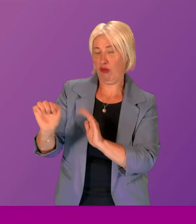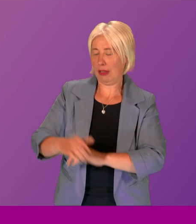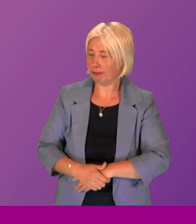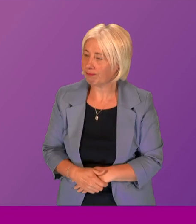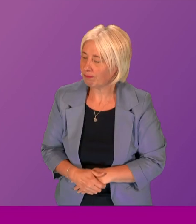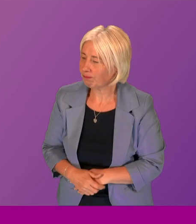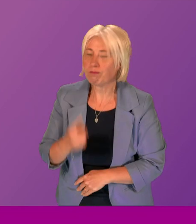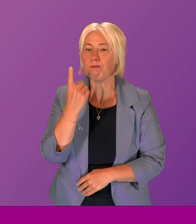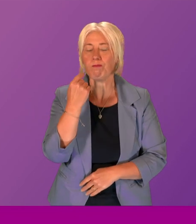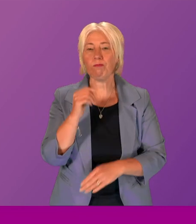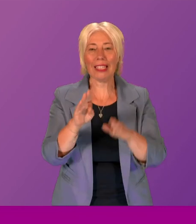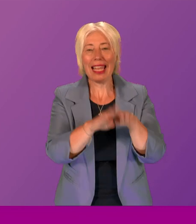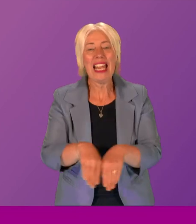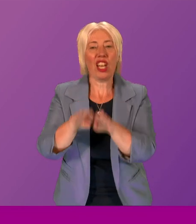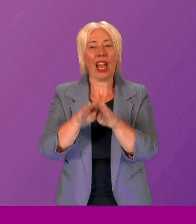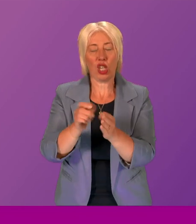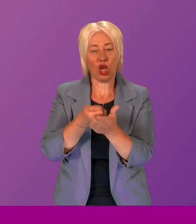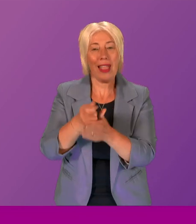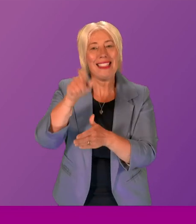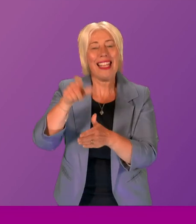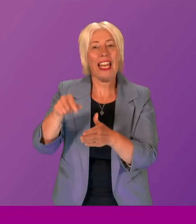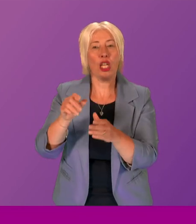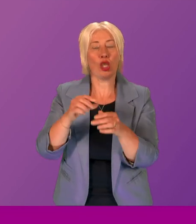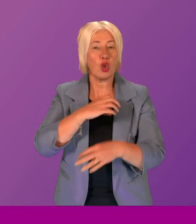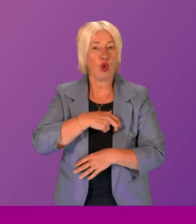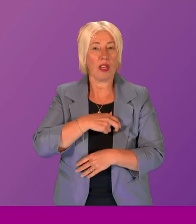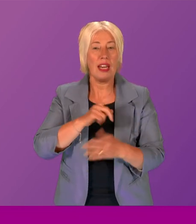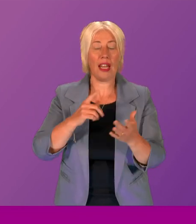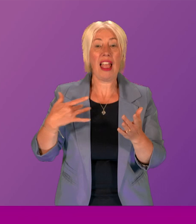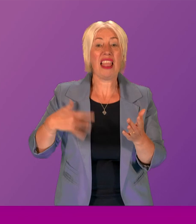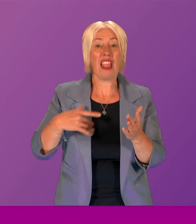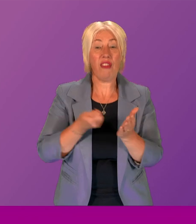Yesterday, the national tenants union, Living Rent, described the Housing Bill as a huge